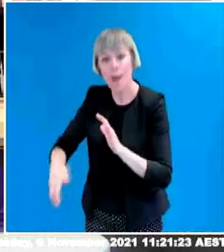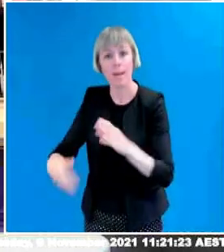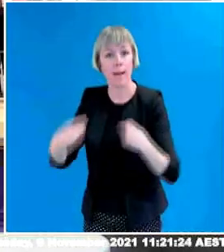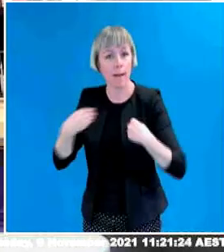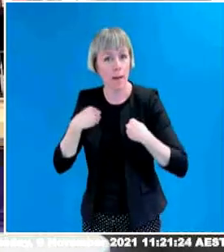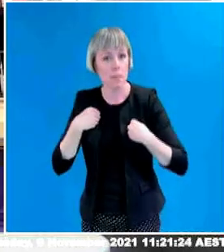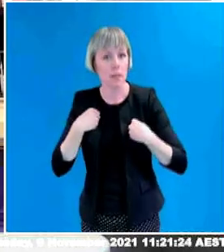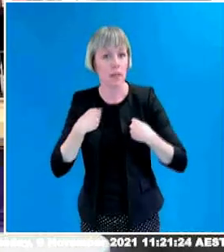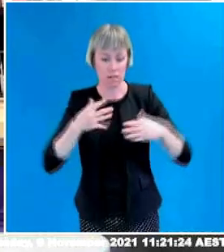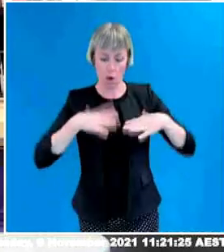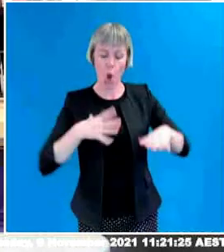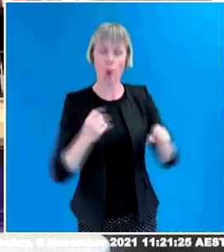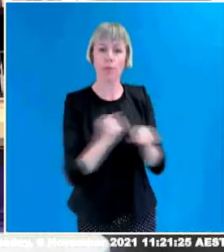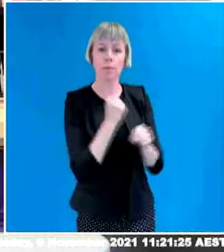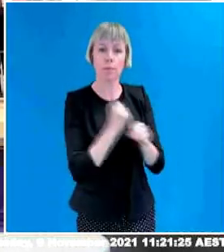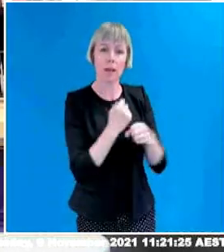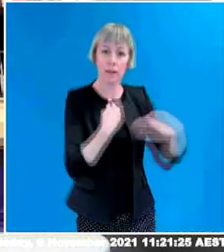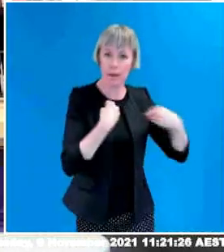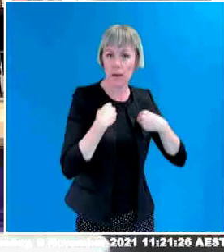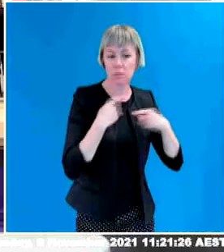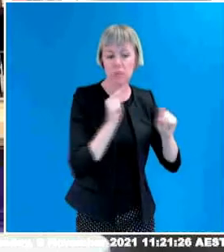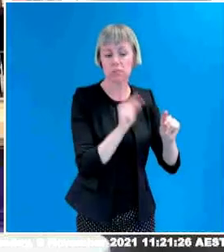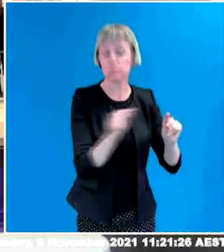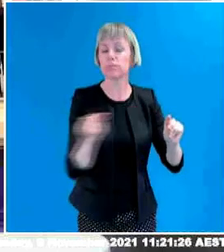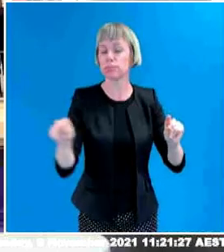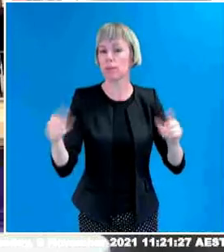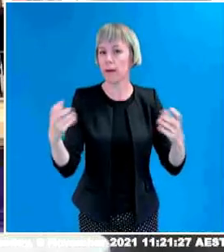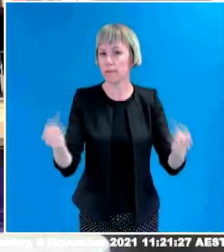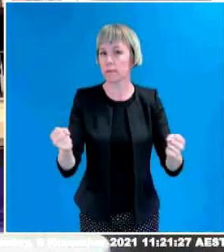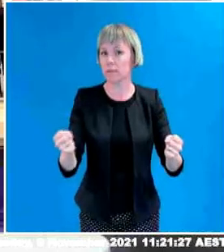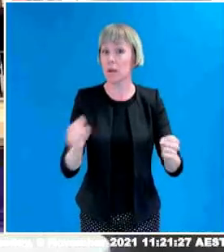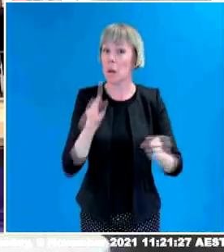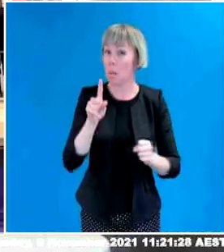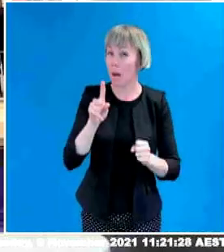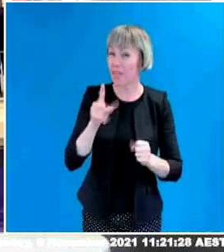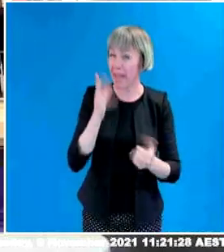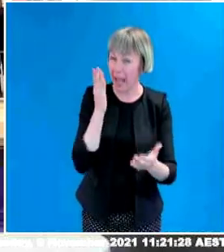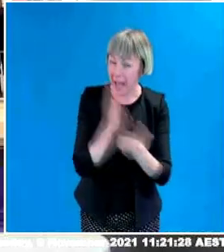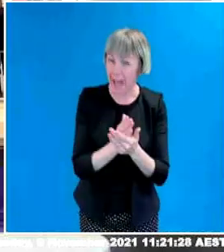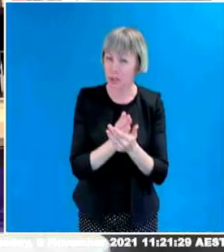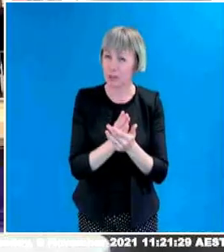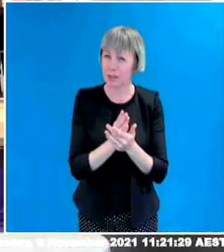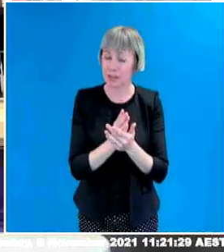How well they are implemented is distinct from whether they make reference to them.